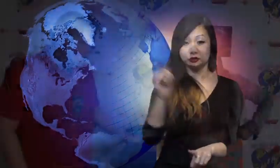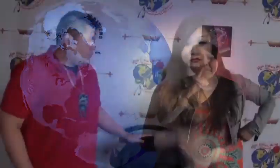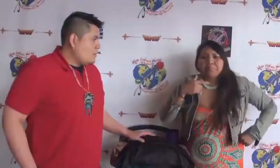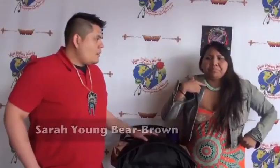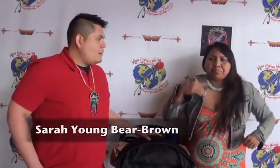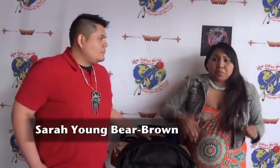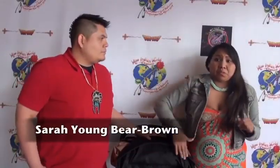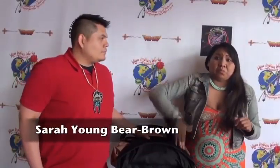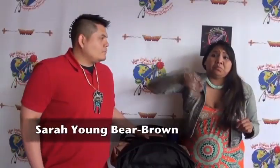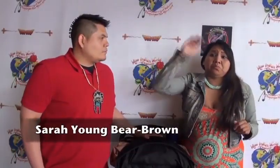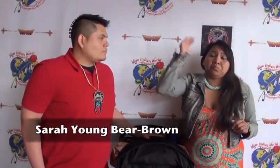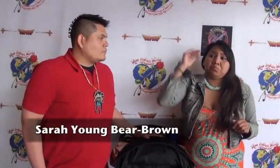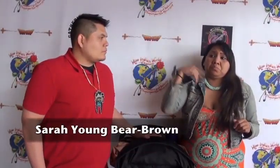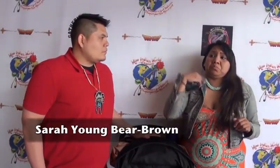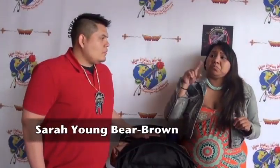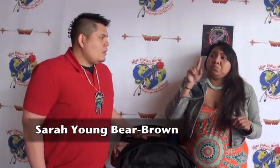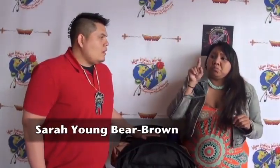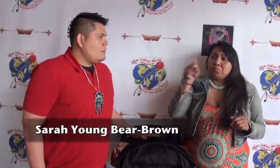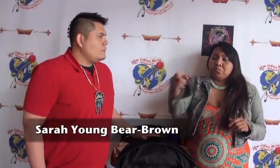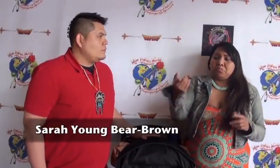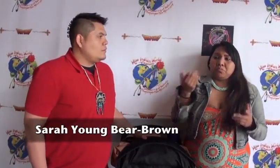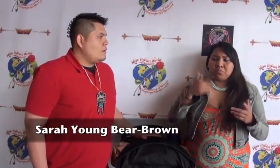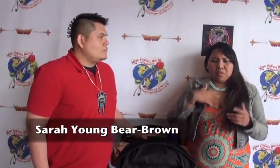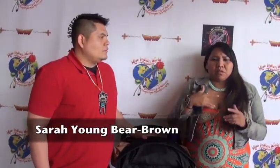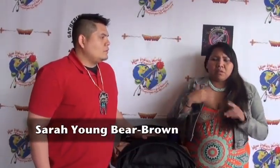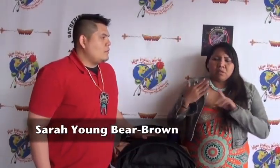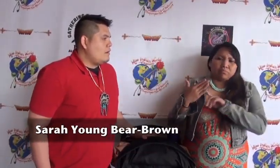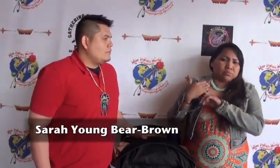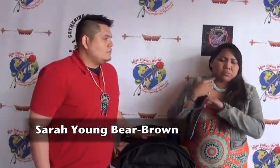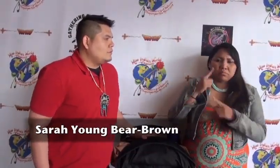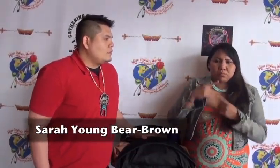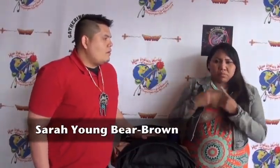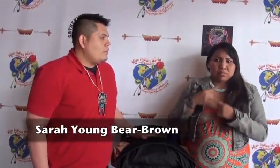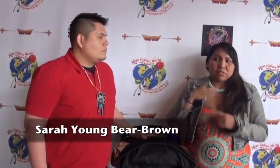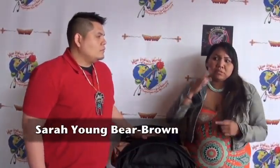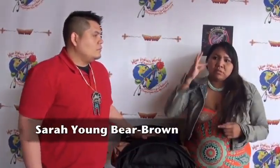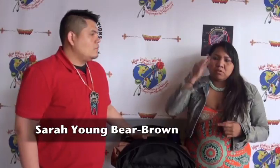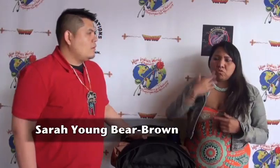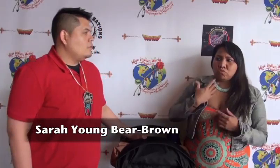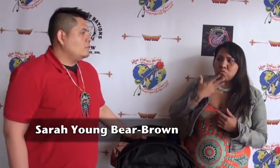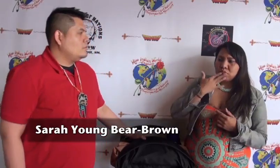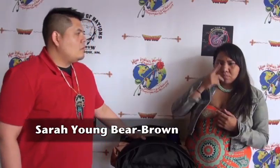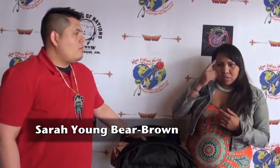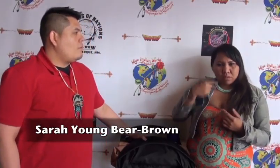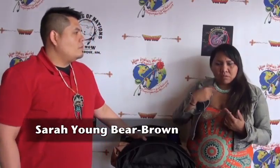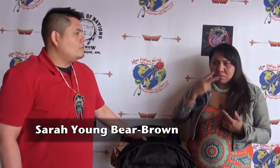Sarah: Growing up, I think I suppressed my Native identity